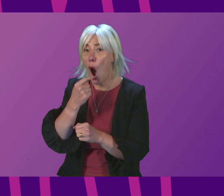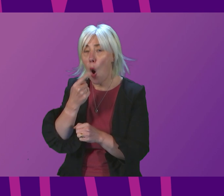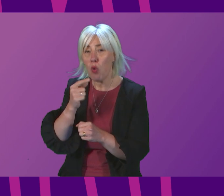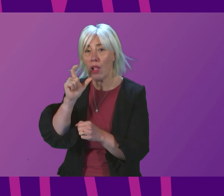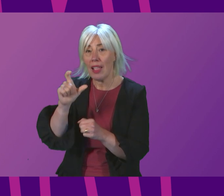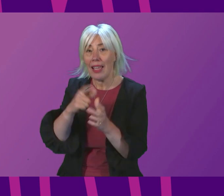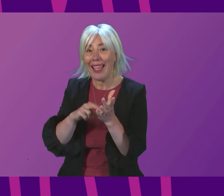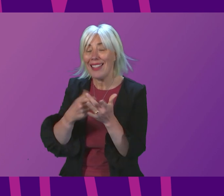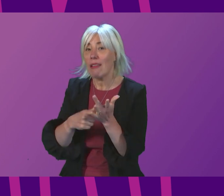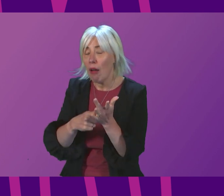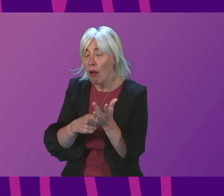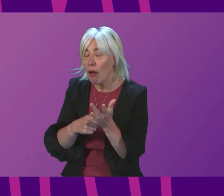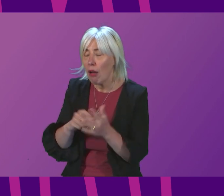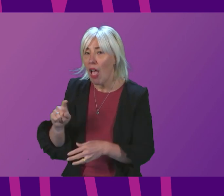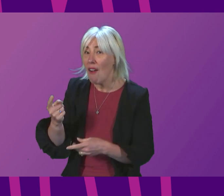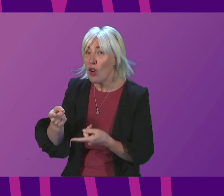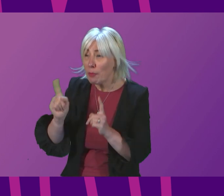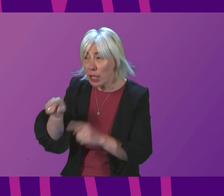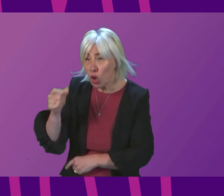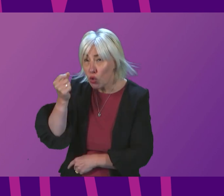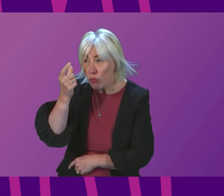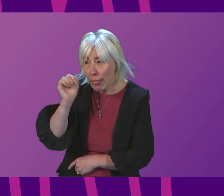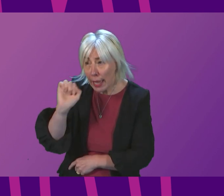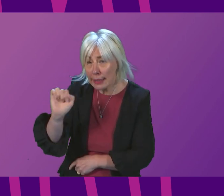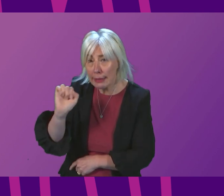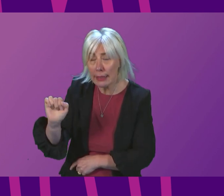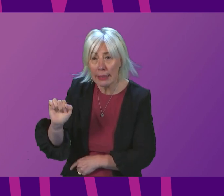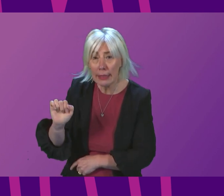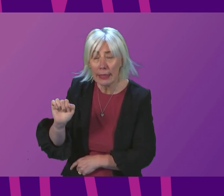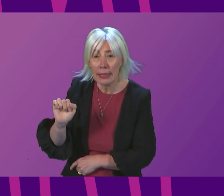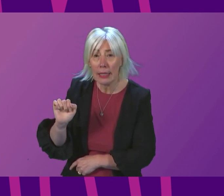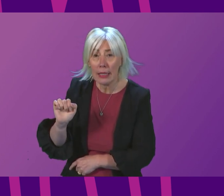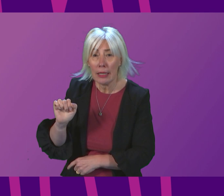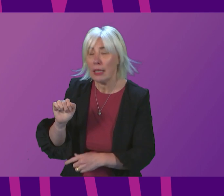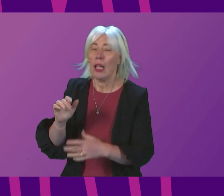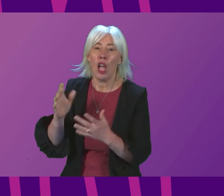Does the First Minister realise that she is increasingly overseeing not even a two-tier